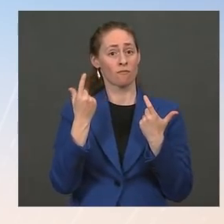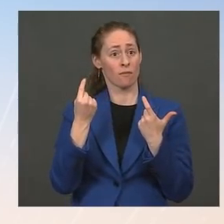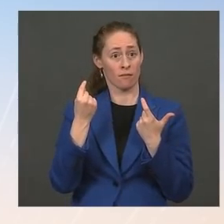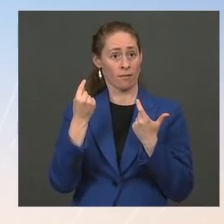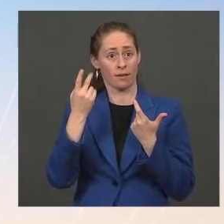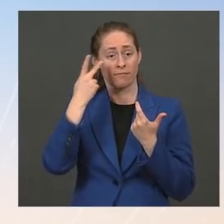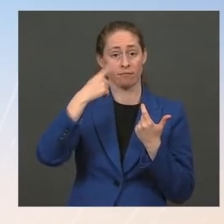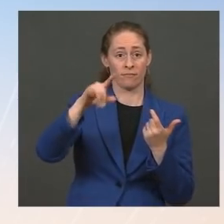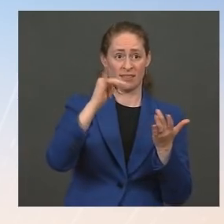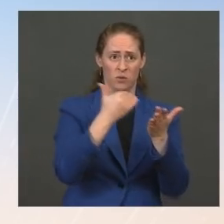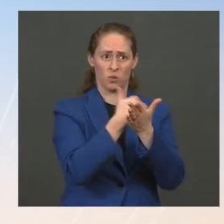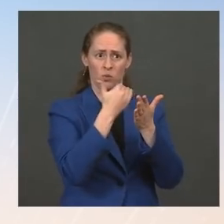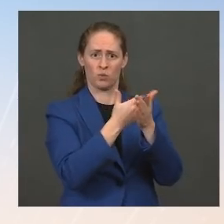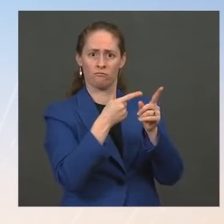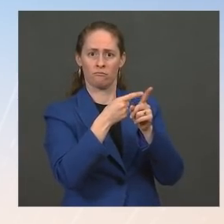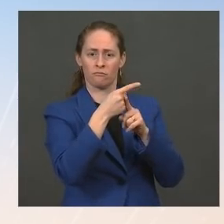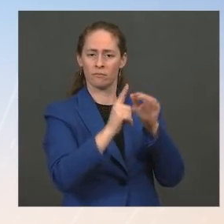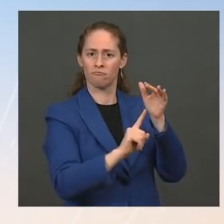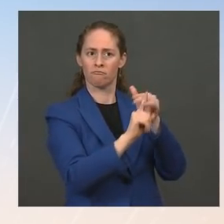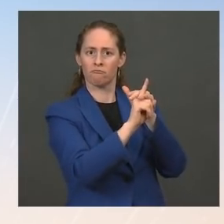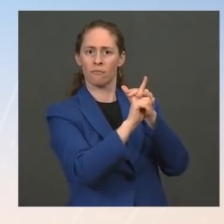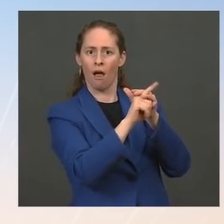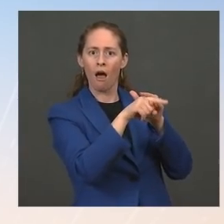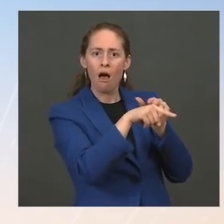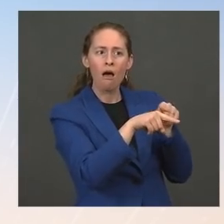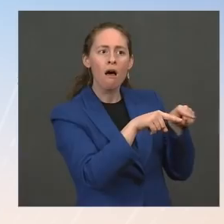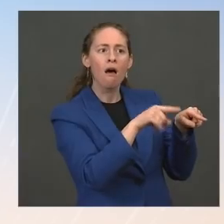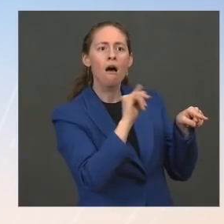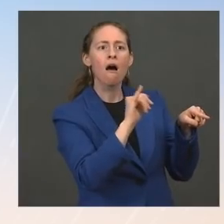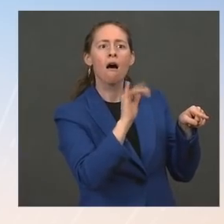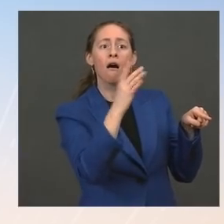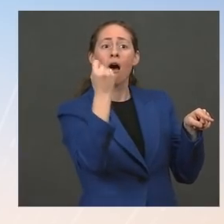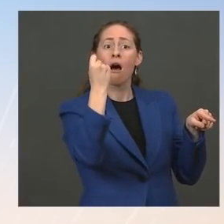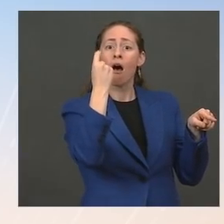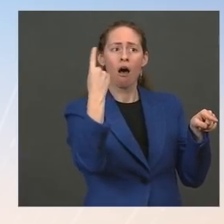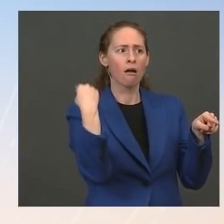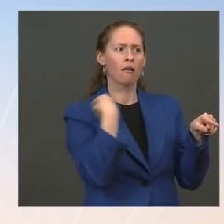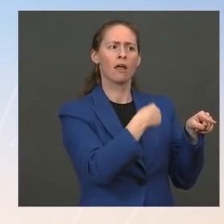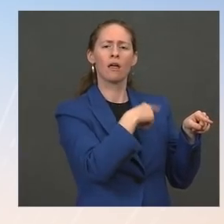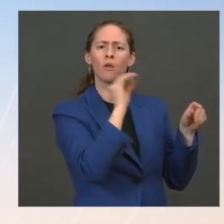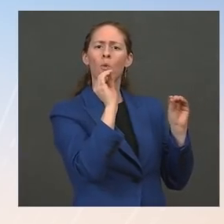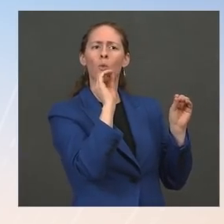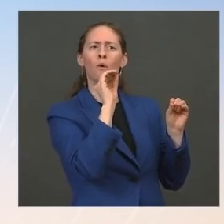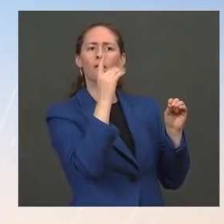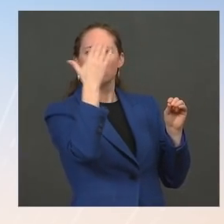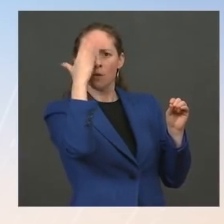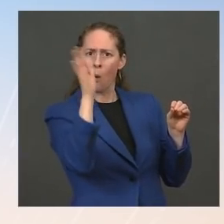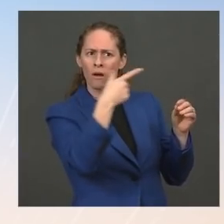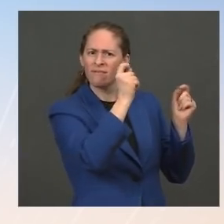it was communicated and coordinated around the world, that information was shared publicly in a transparent manner. That --